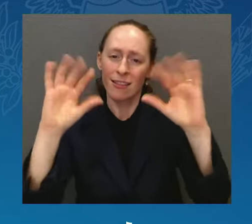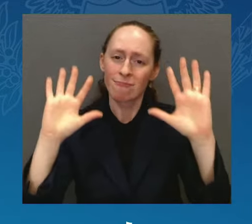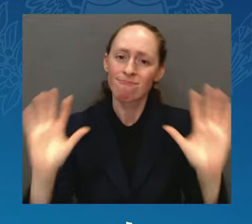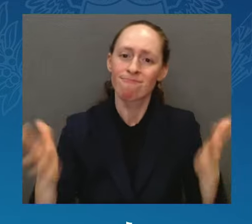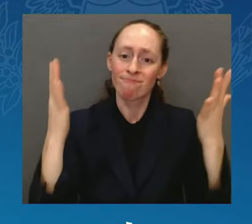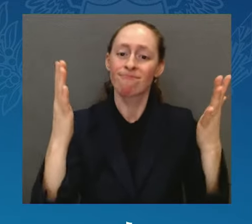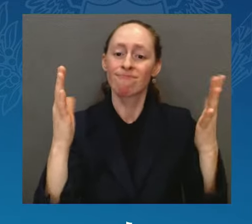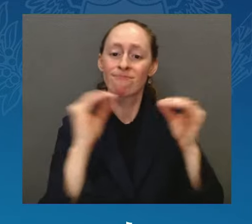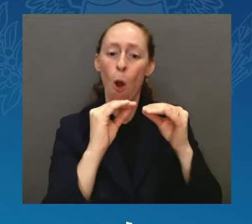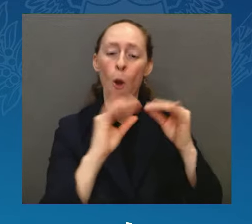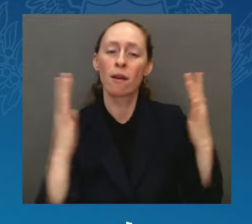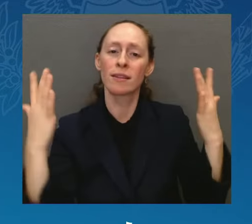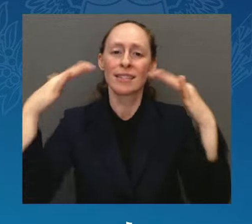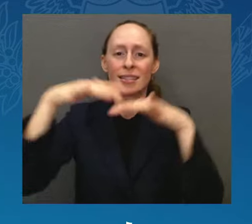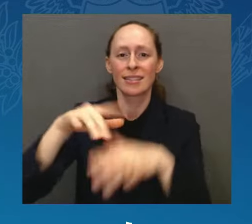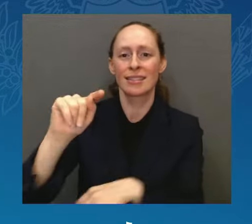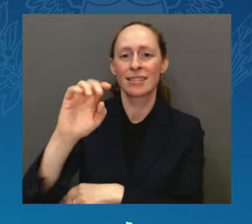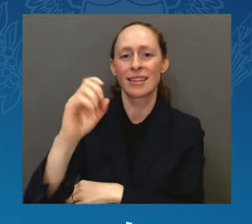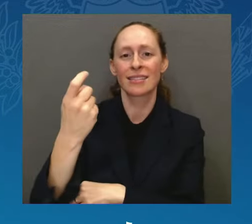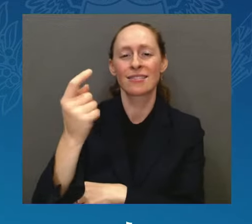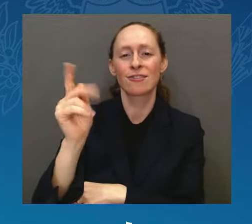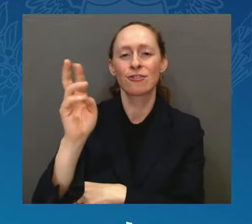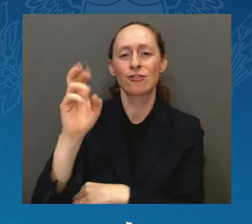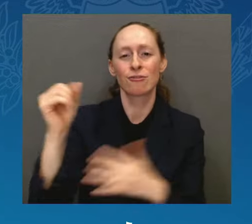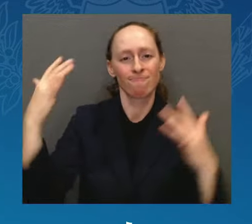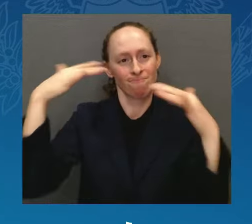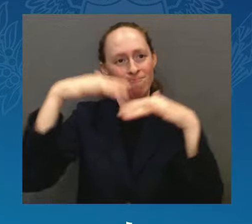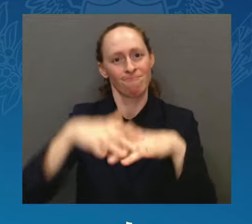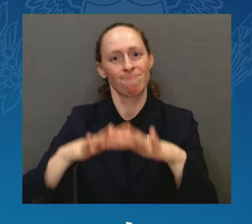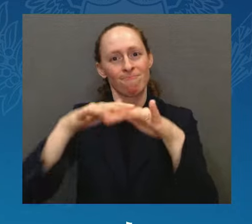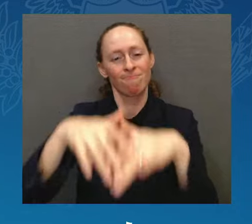Thank you for elevating the stories of this community.